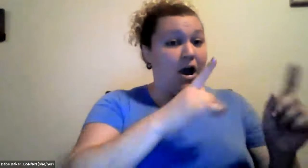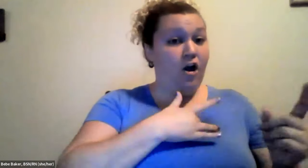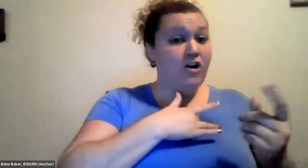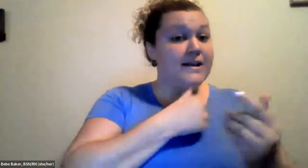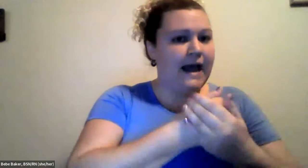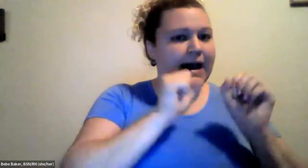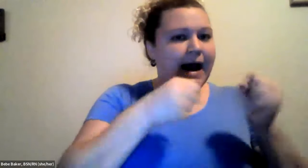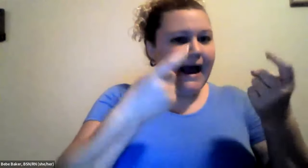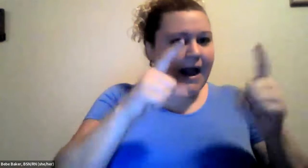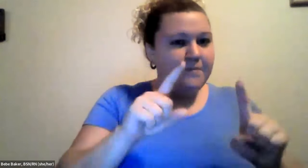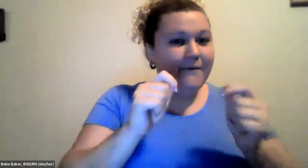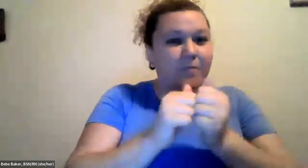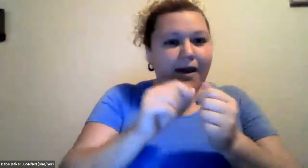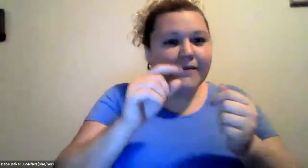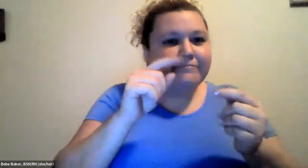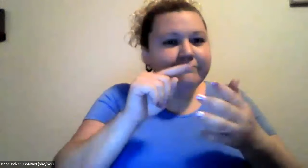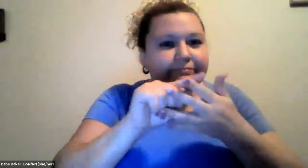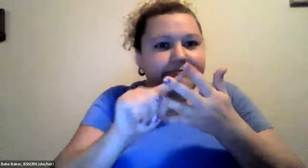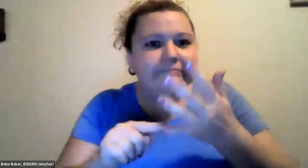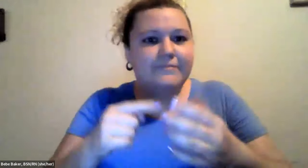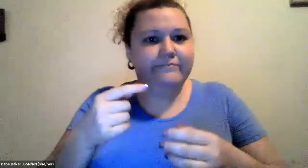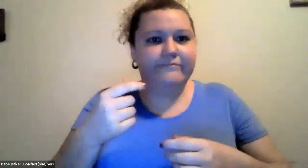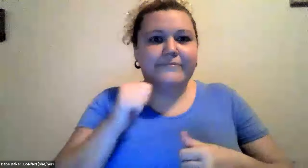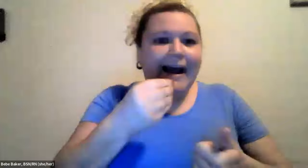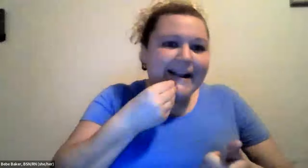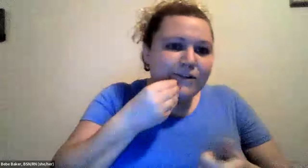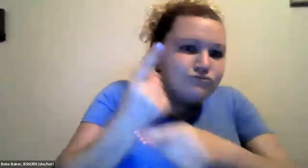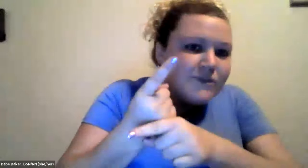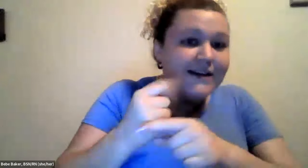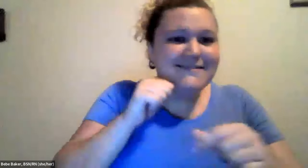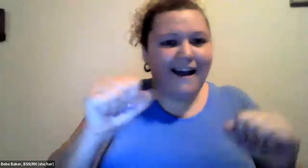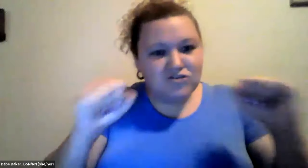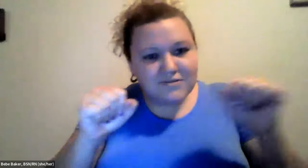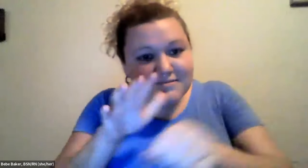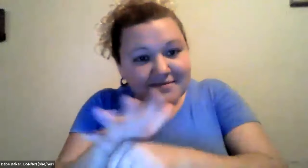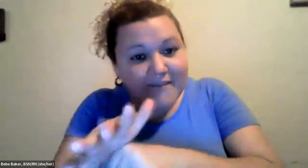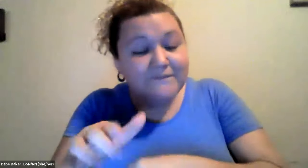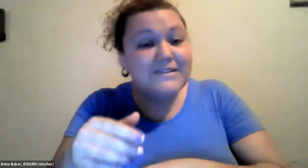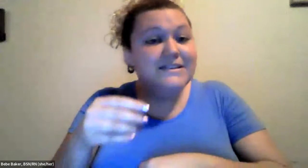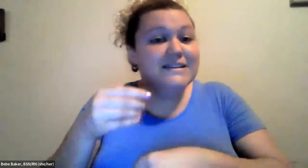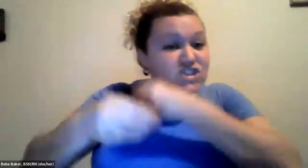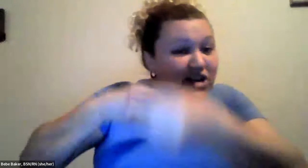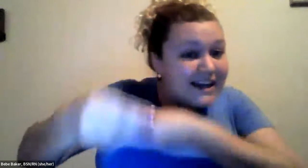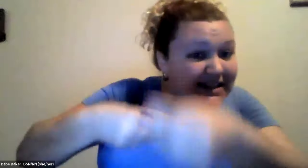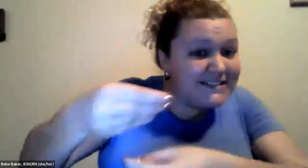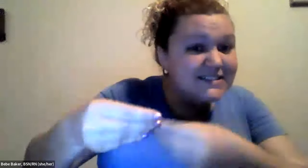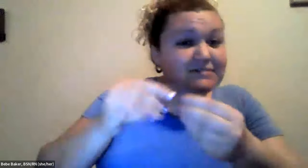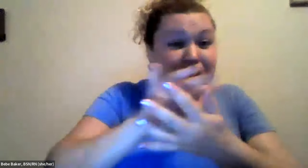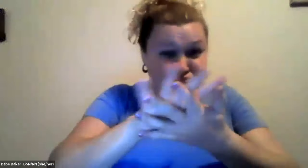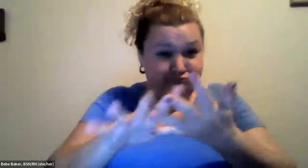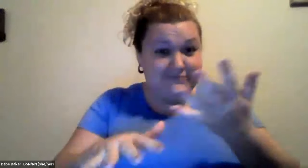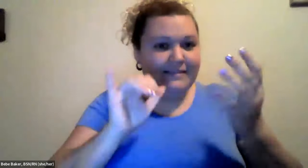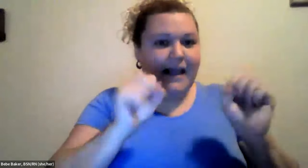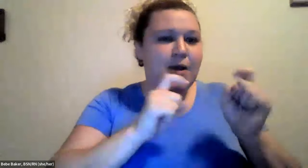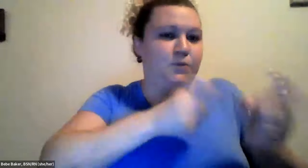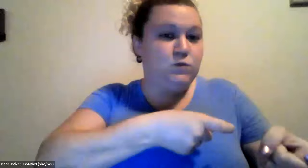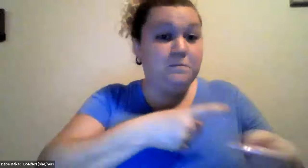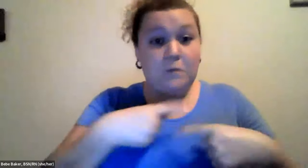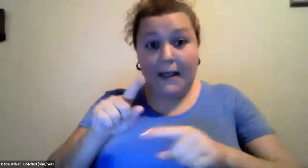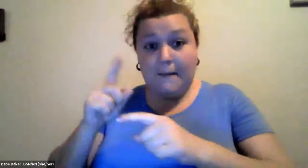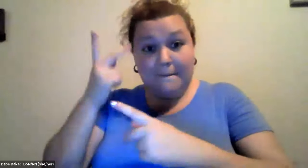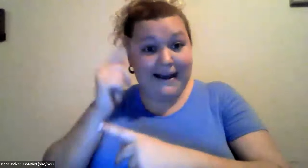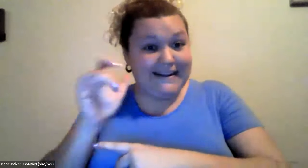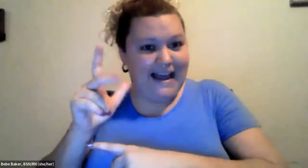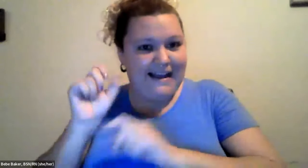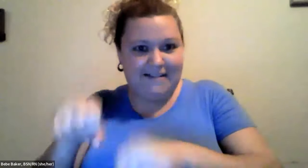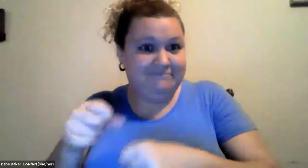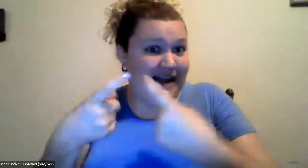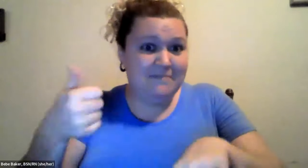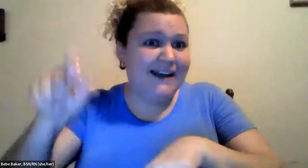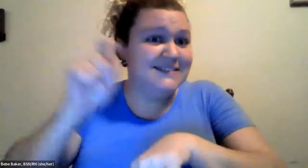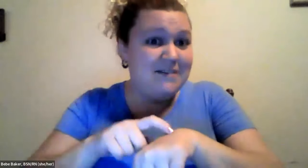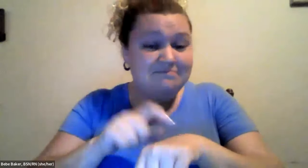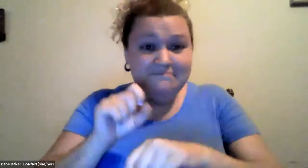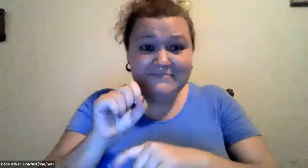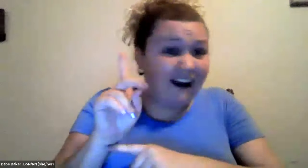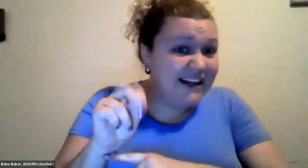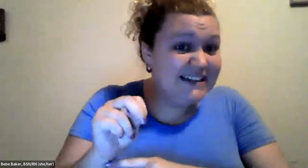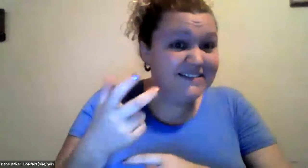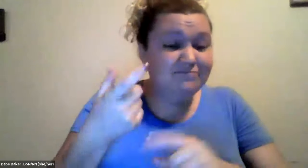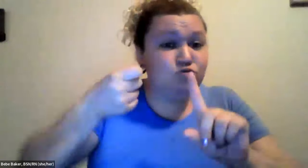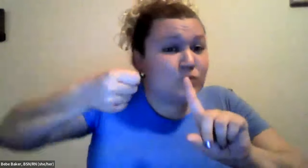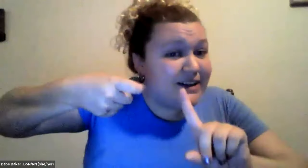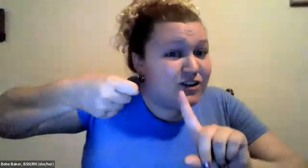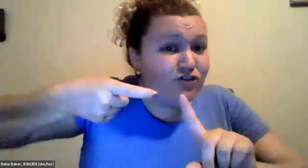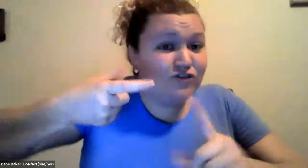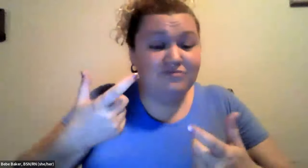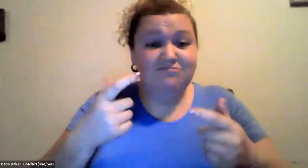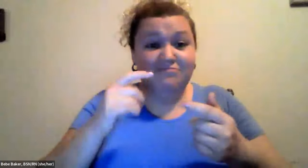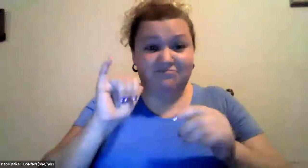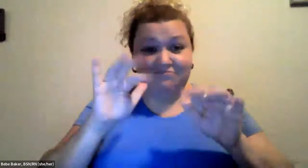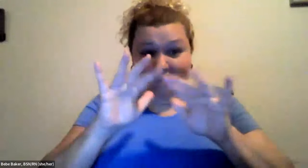Cristine Saunders: Unexpectedly, well, heart attacks can happen with a couple of things, maybe if you're not eating right you're not exercising your right or enough, you could have genetic reasons and with panic attacks, it can happen anytime.